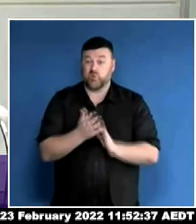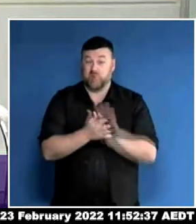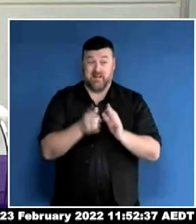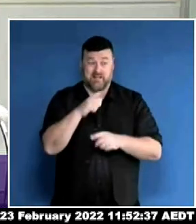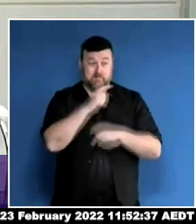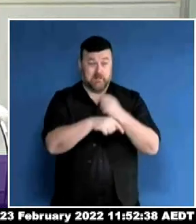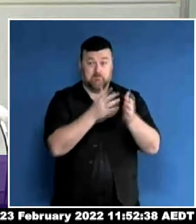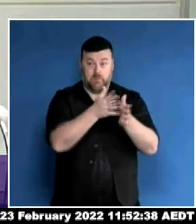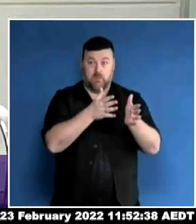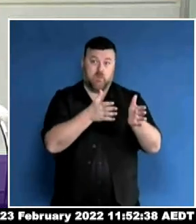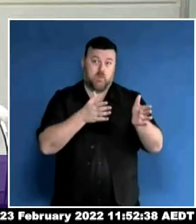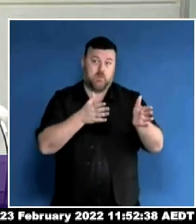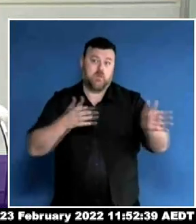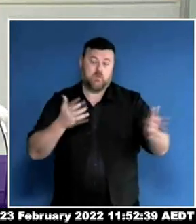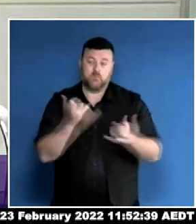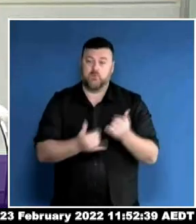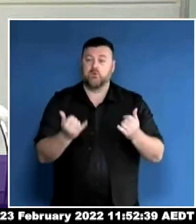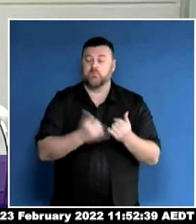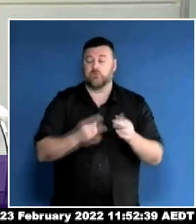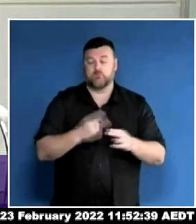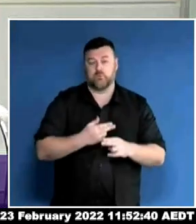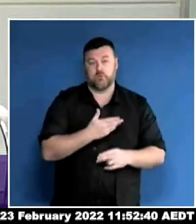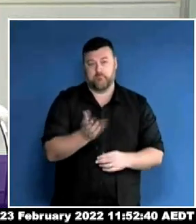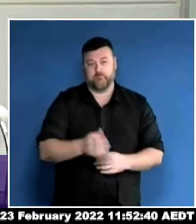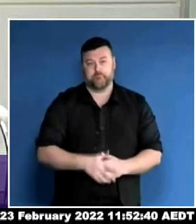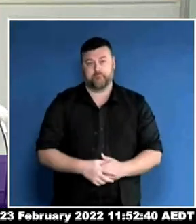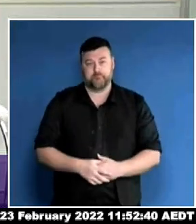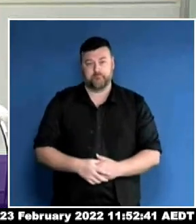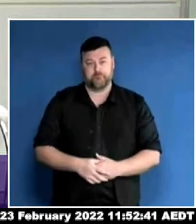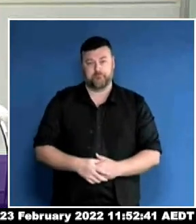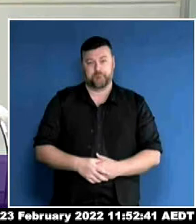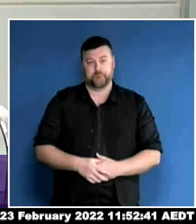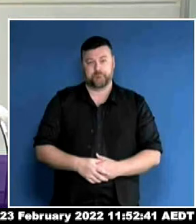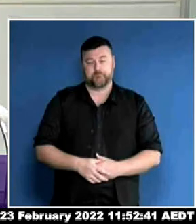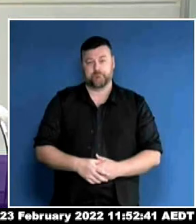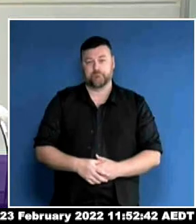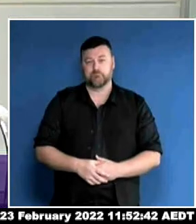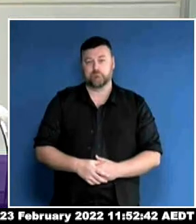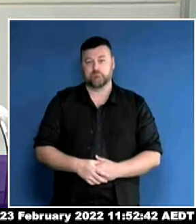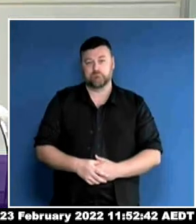the directions they want to make within their system and often they will just jump out and not use the DES.